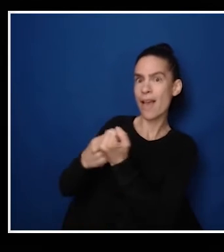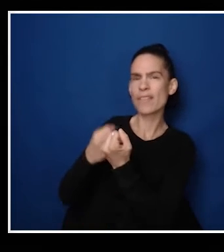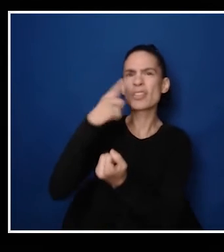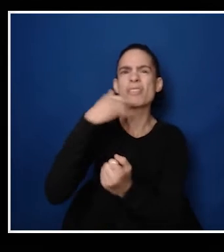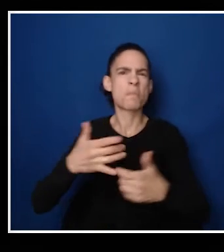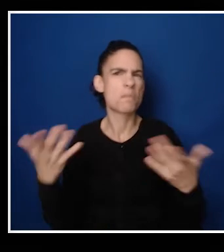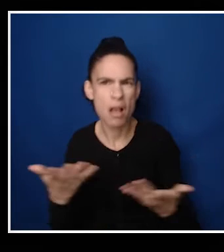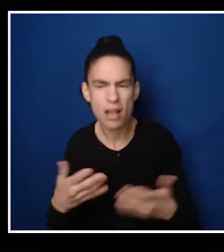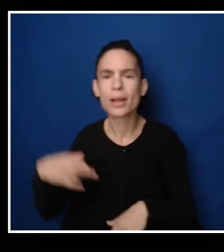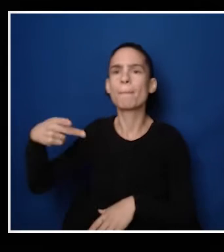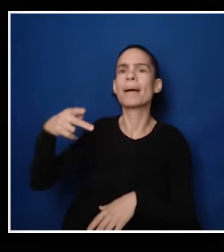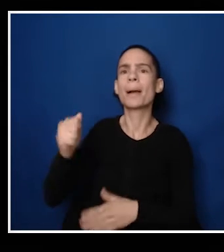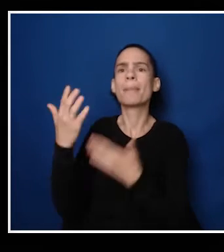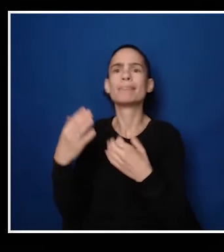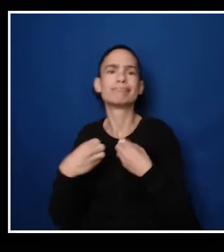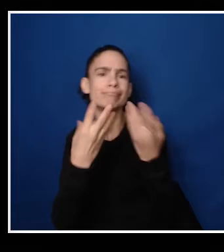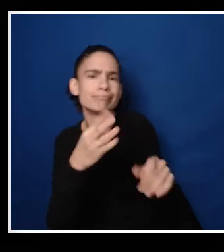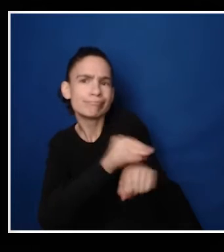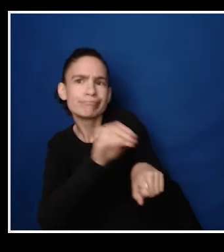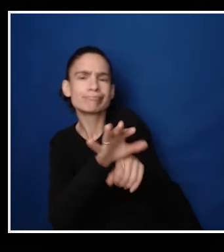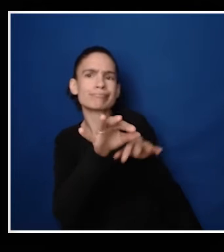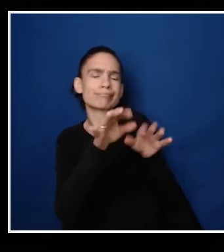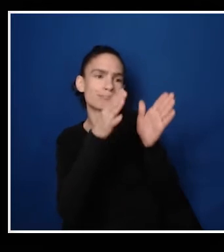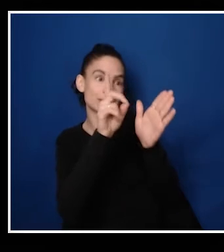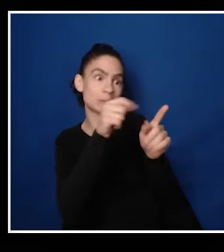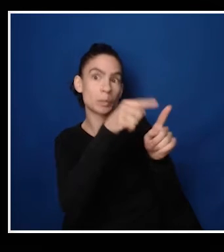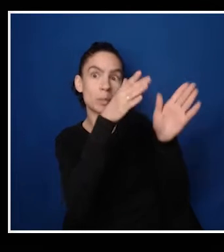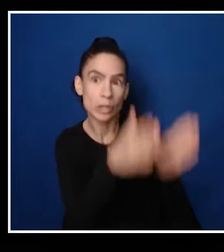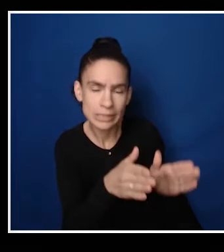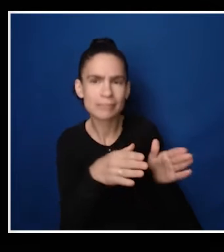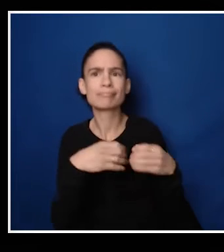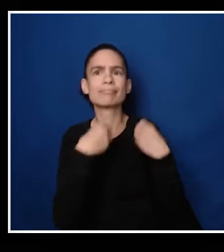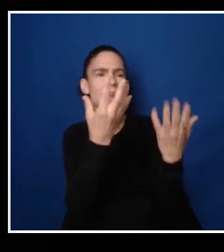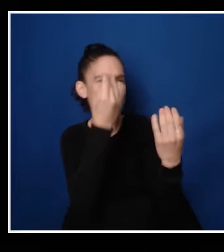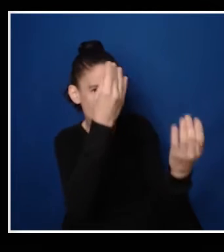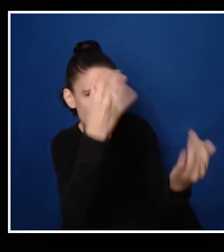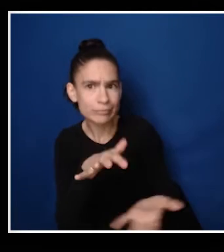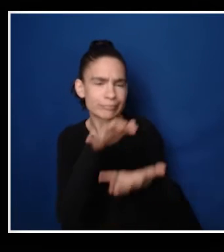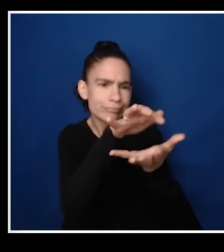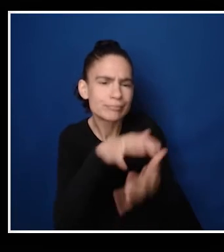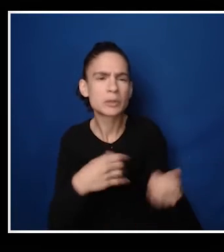So, what does this advocacy look like? A P&A might give advice to a person with a disability by giving them information